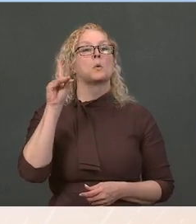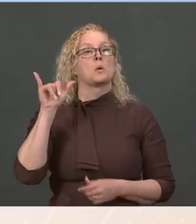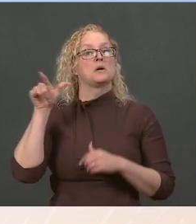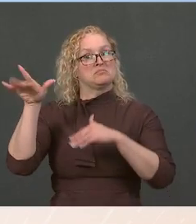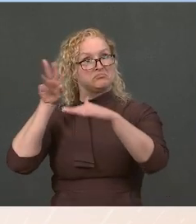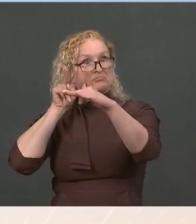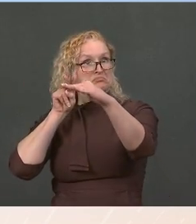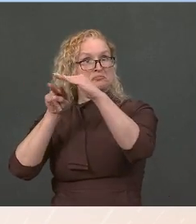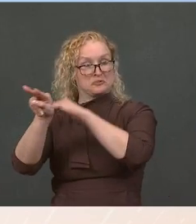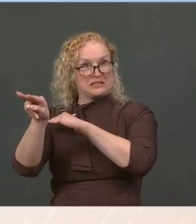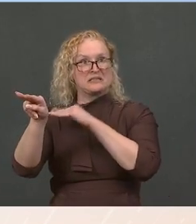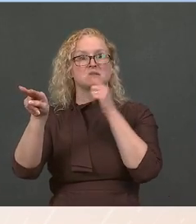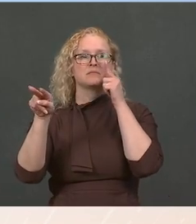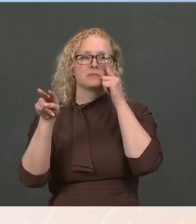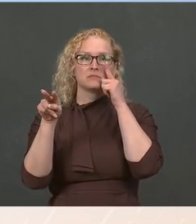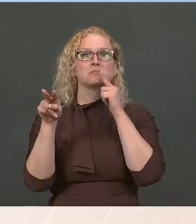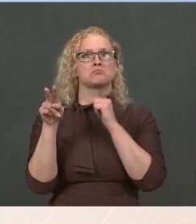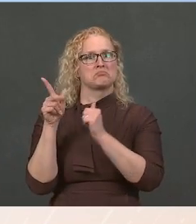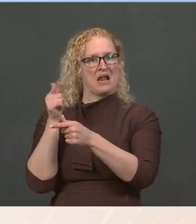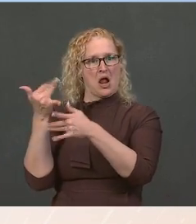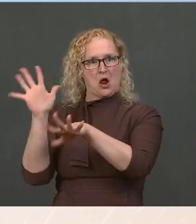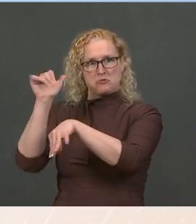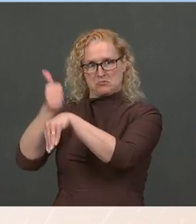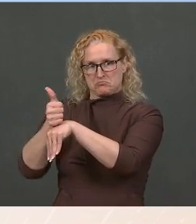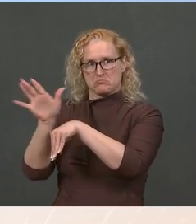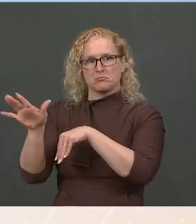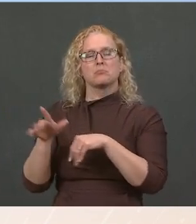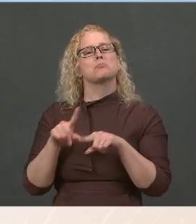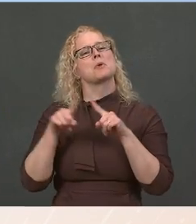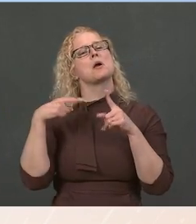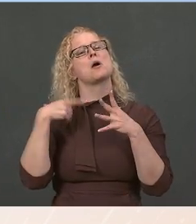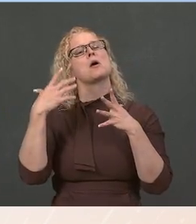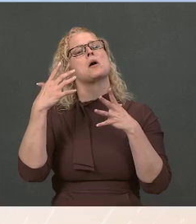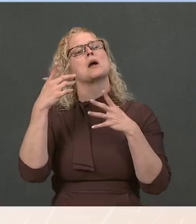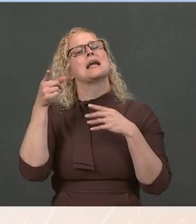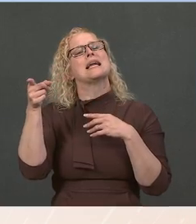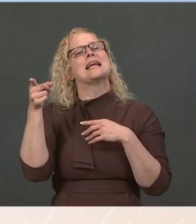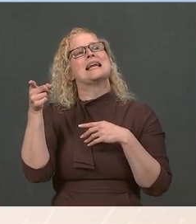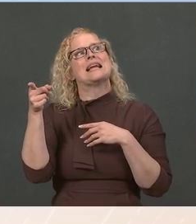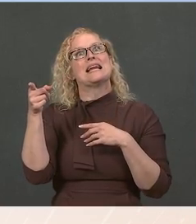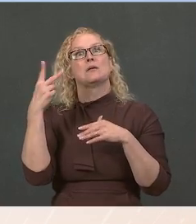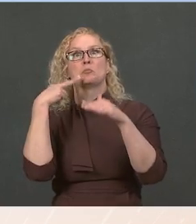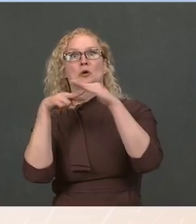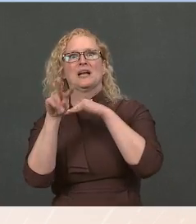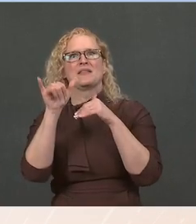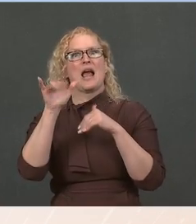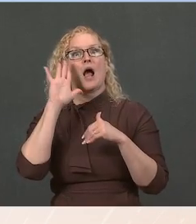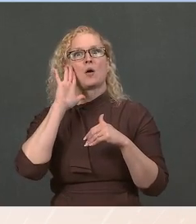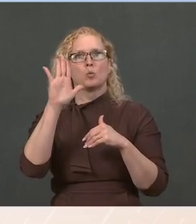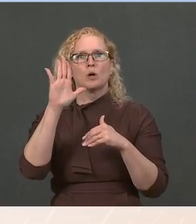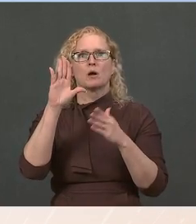it would add modestly to the deficit over 10 years. So, the numbers are different if you account for potential economic growth,